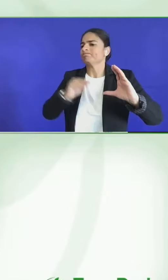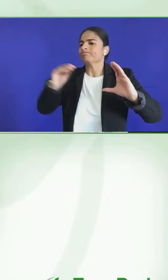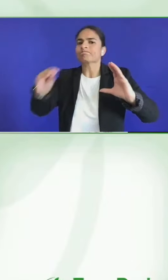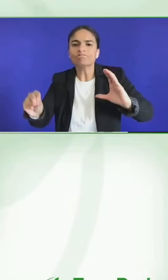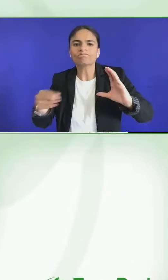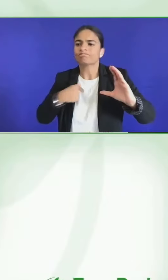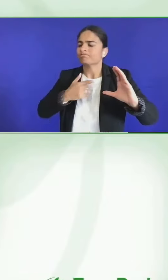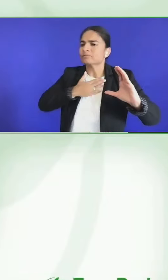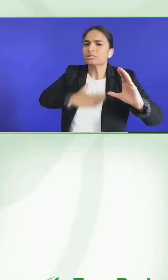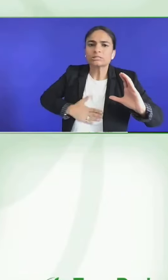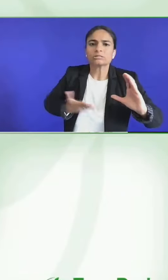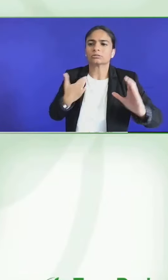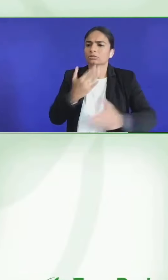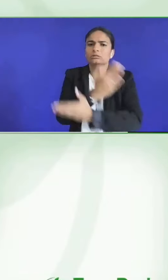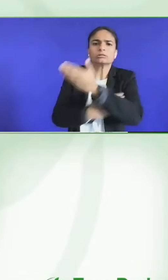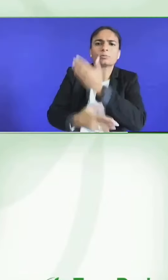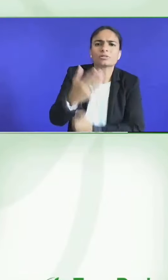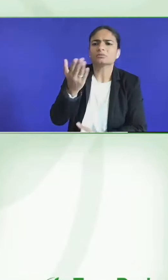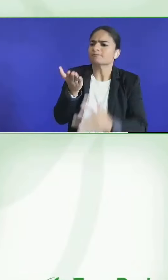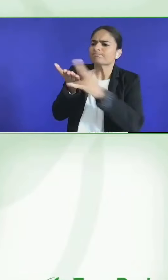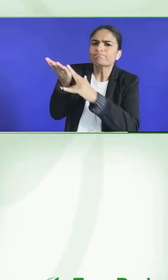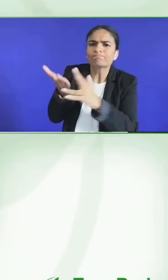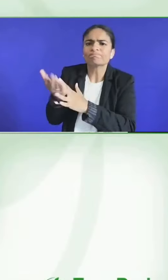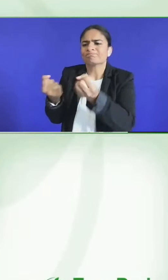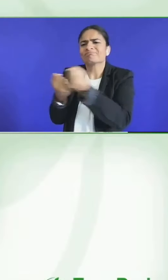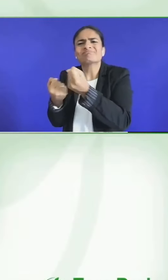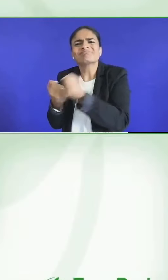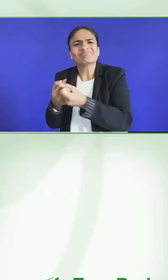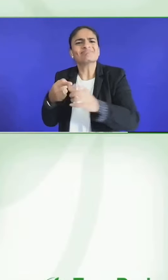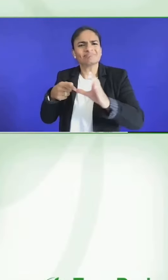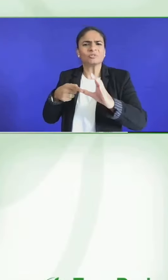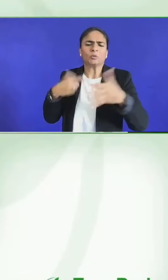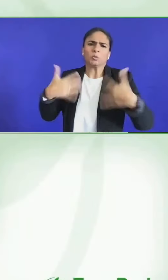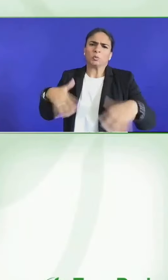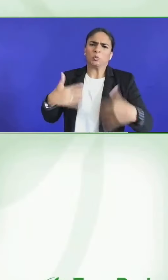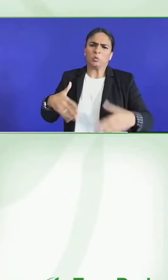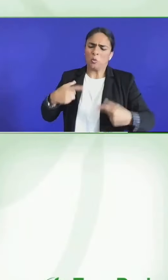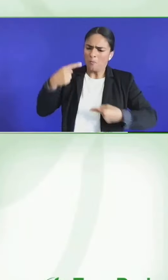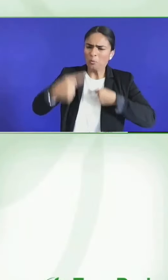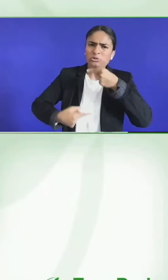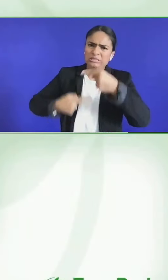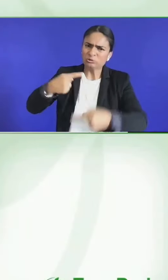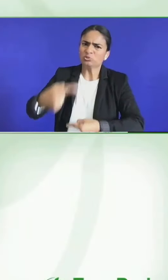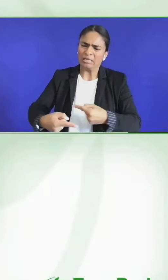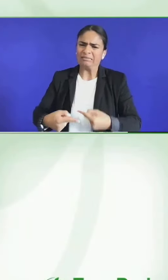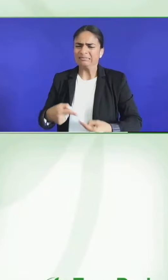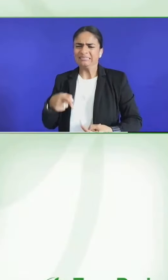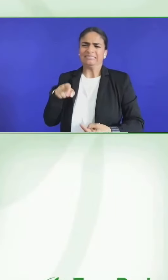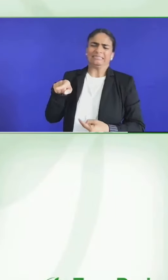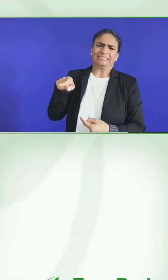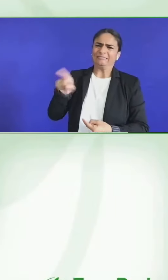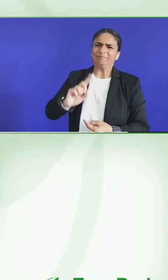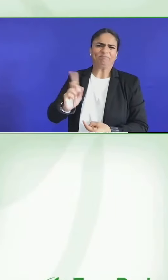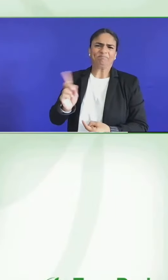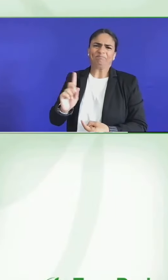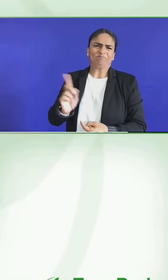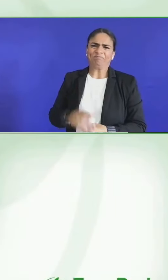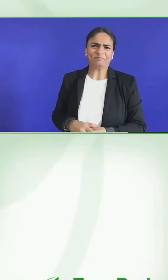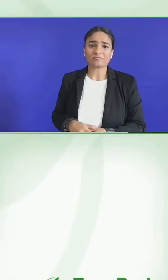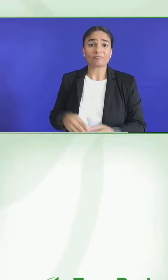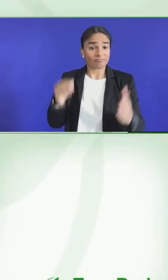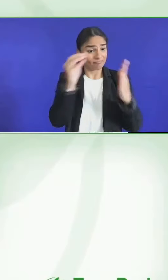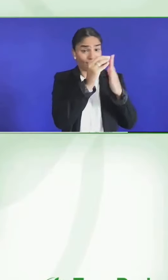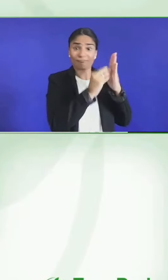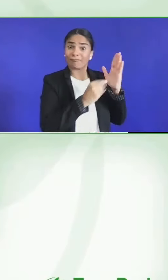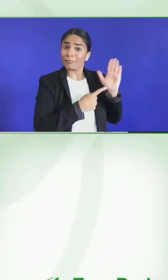but of course if government does not follow, I think that is the